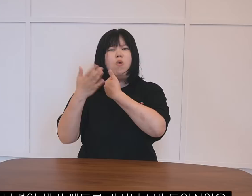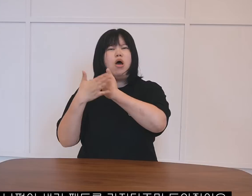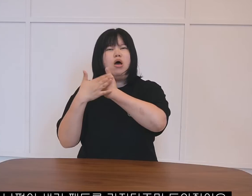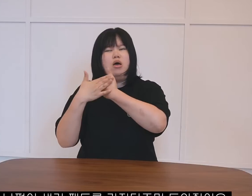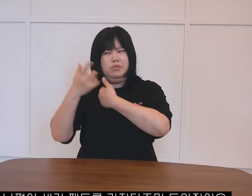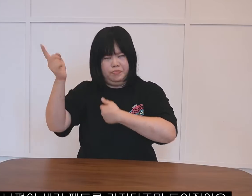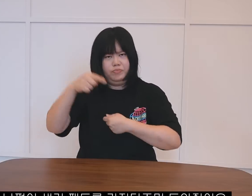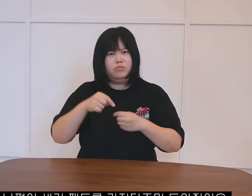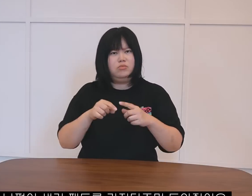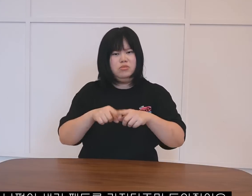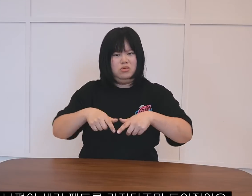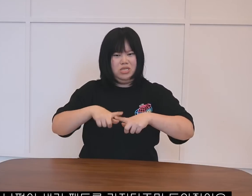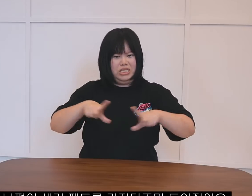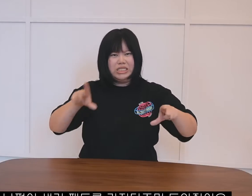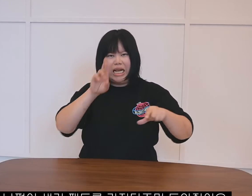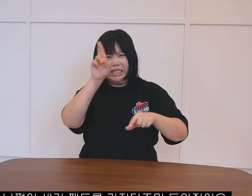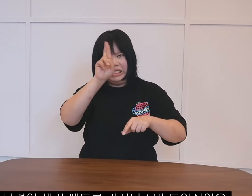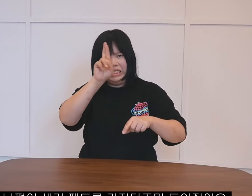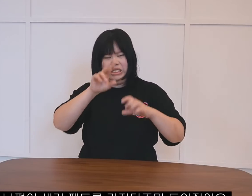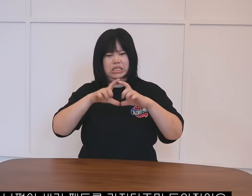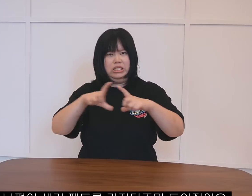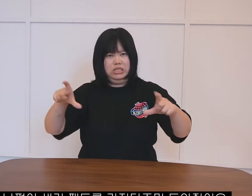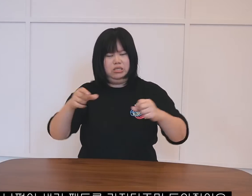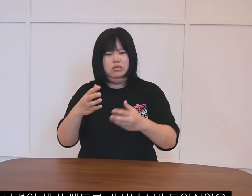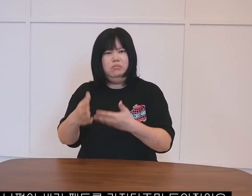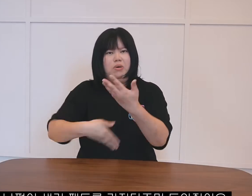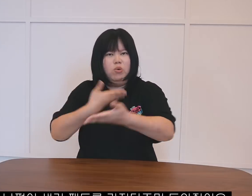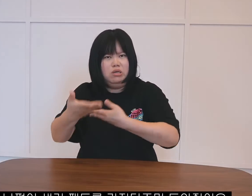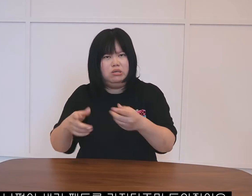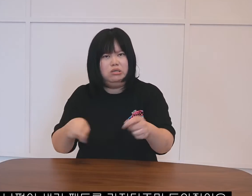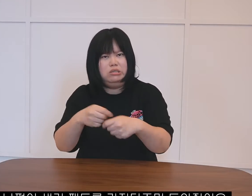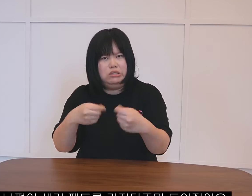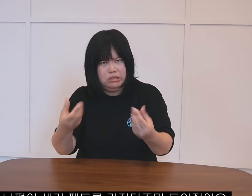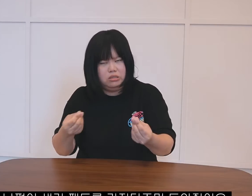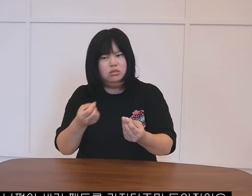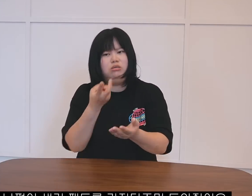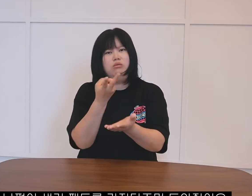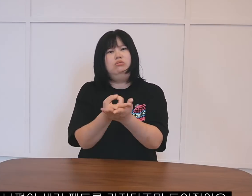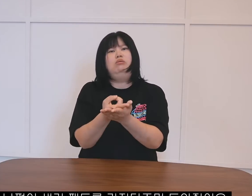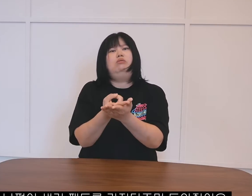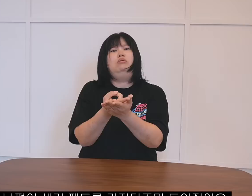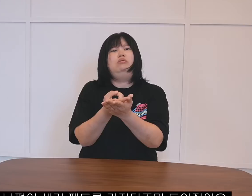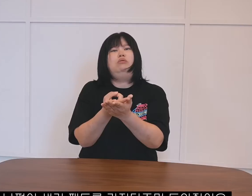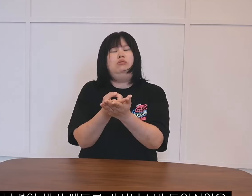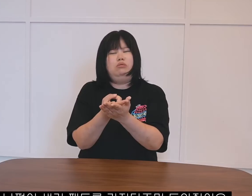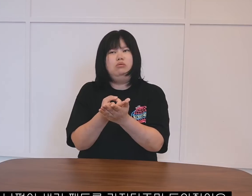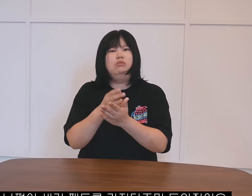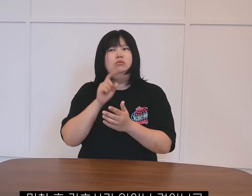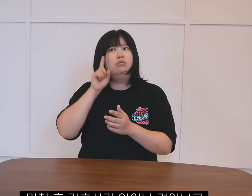and her husband brought a menstrual pad to help.